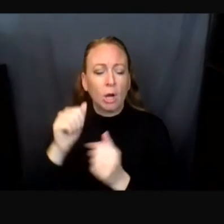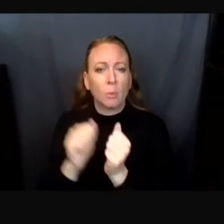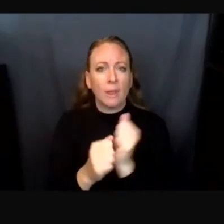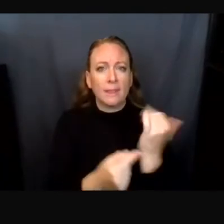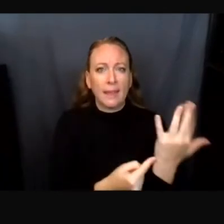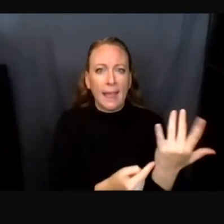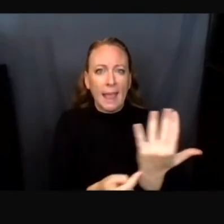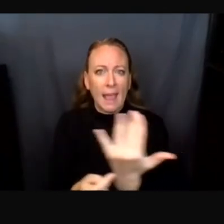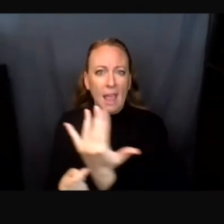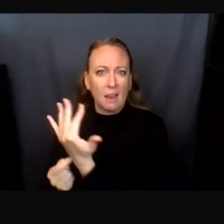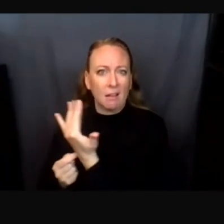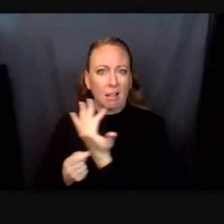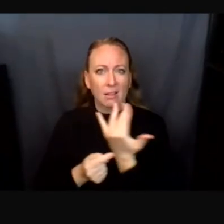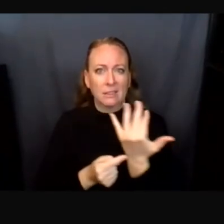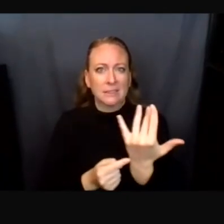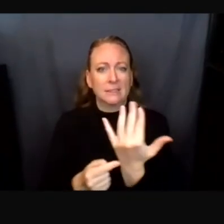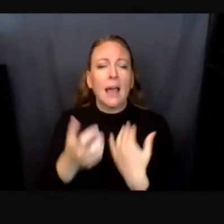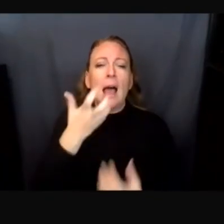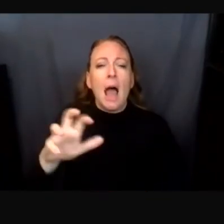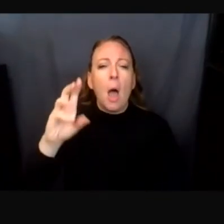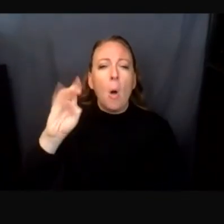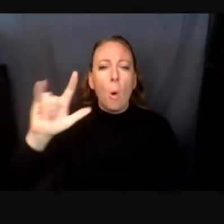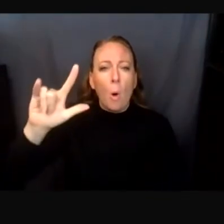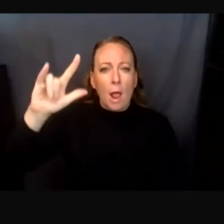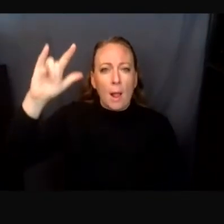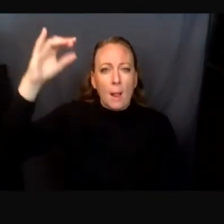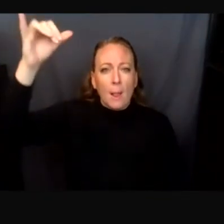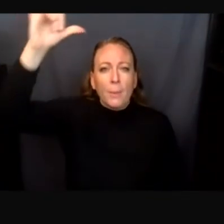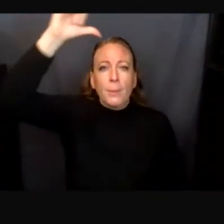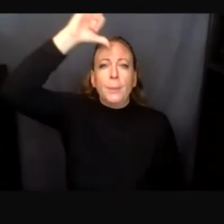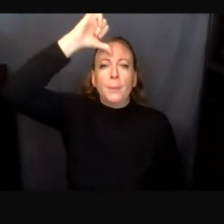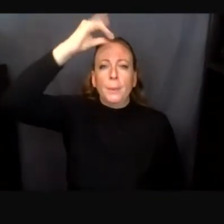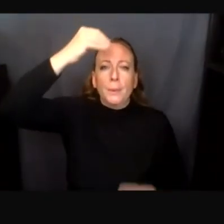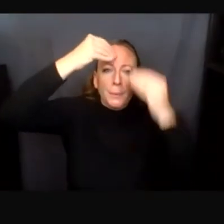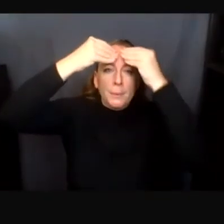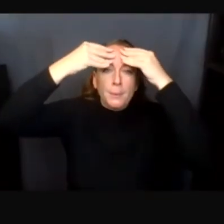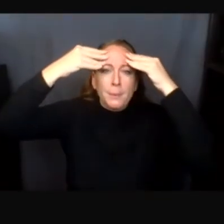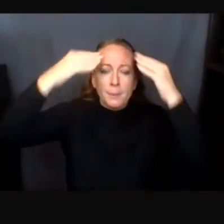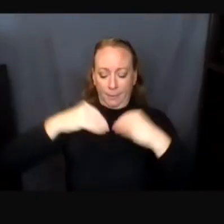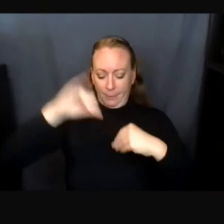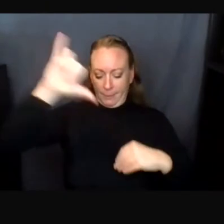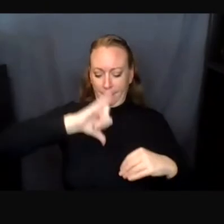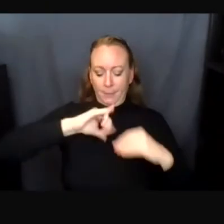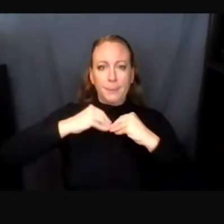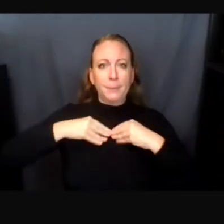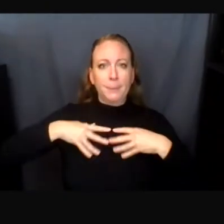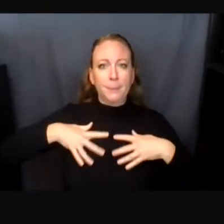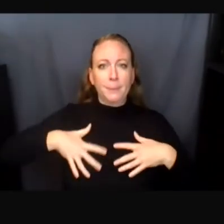and they pour hot oil on your forehead and on your chest and pray in different tongues and so forth.